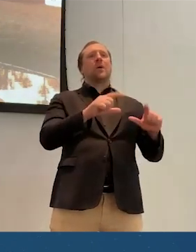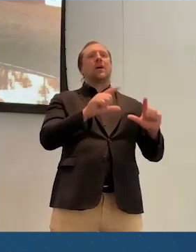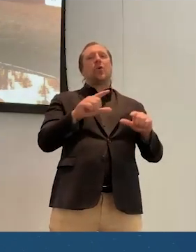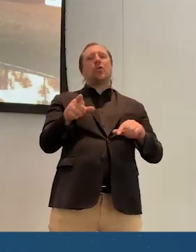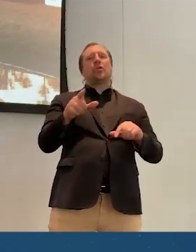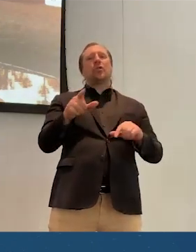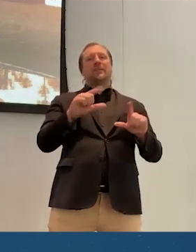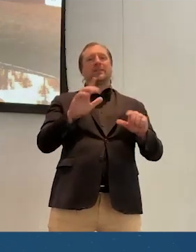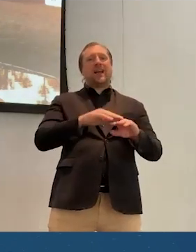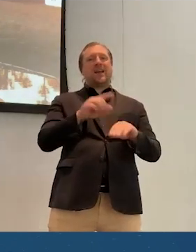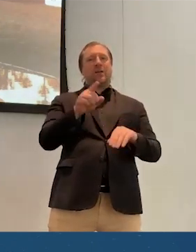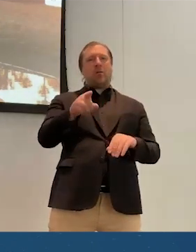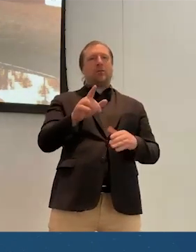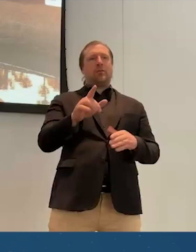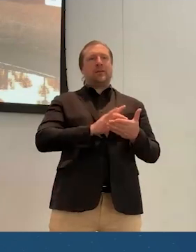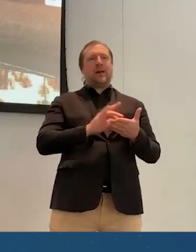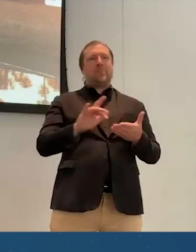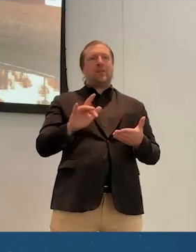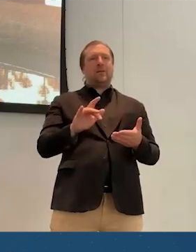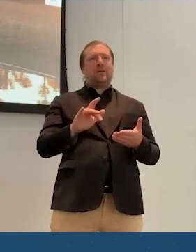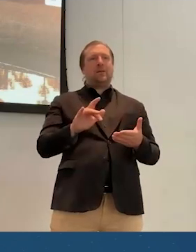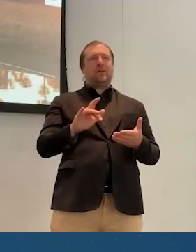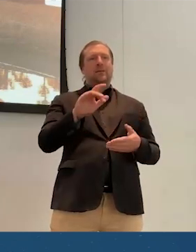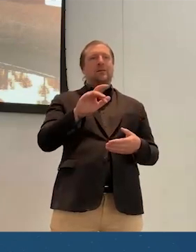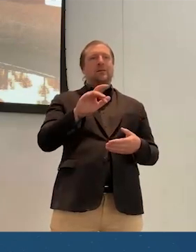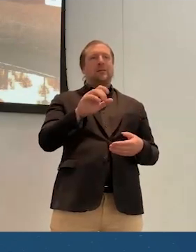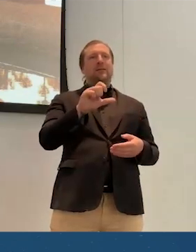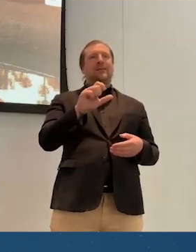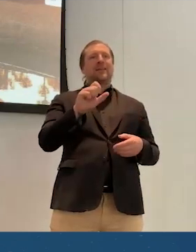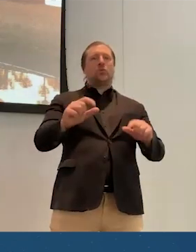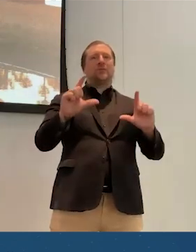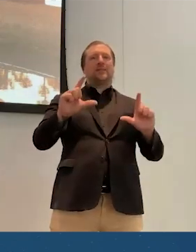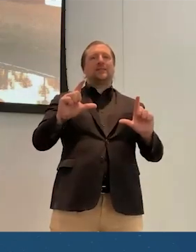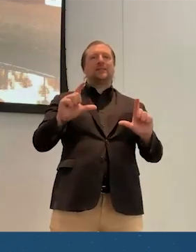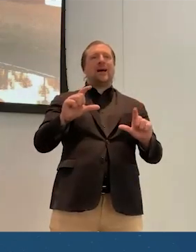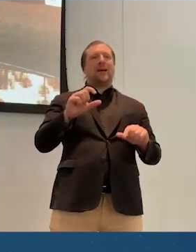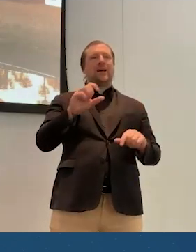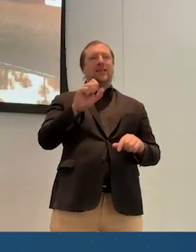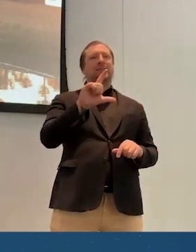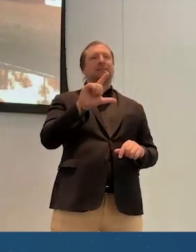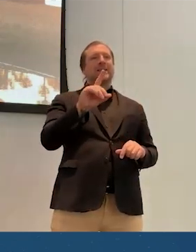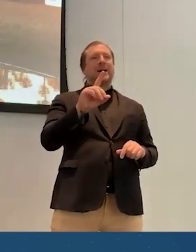with spinal muscular atrophy and motor neuron disease, which